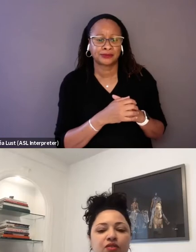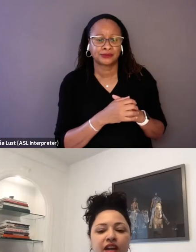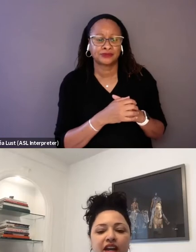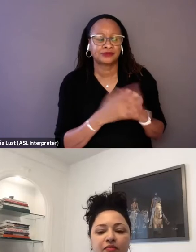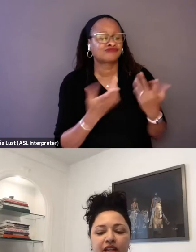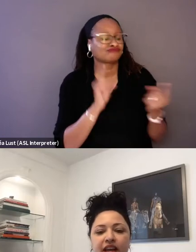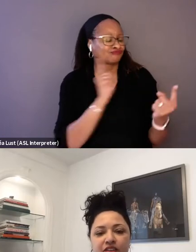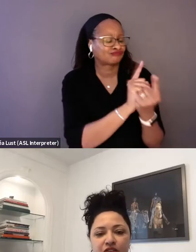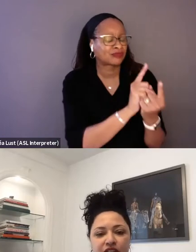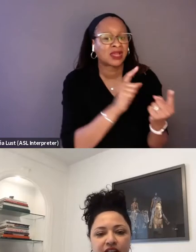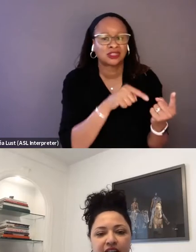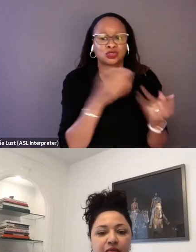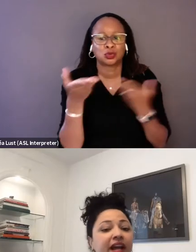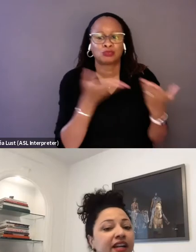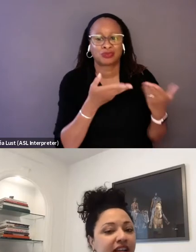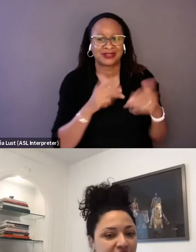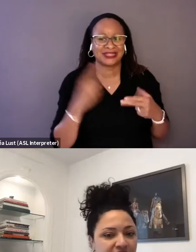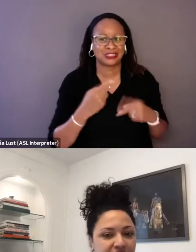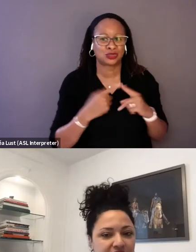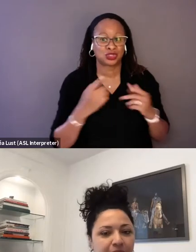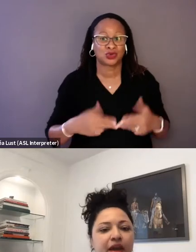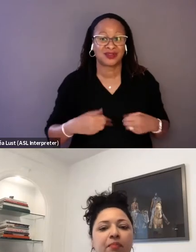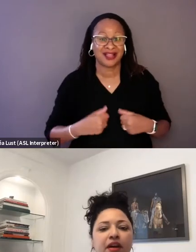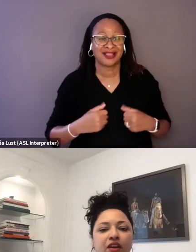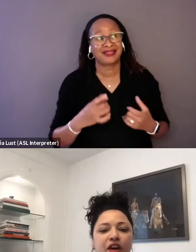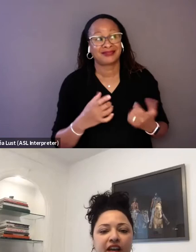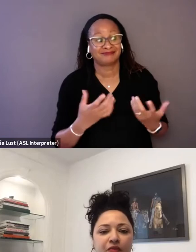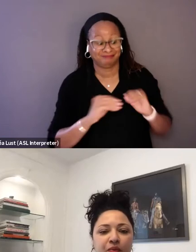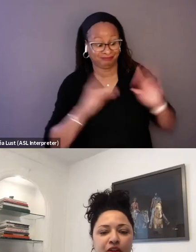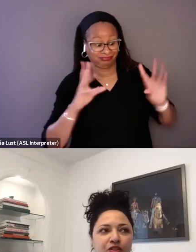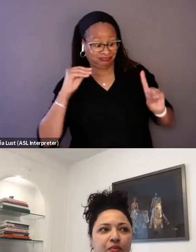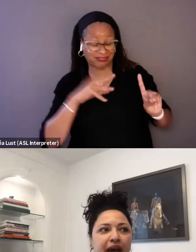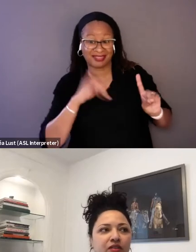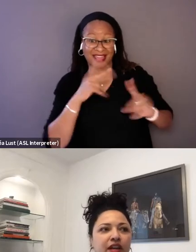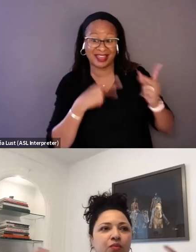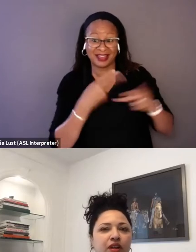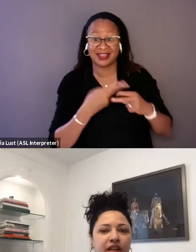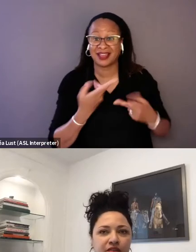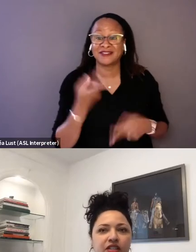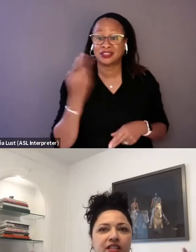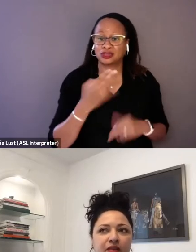to kind of bring that history to life. We're not going to touch everything but if we were to zoom out, like Christine said